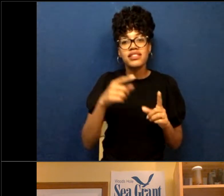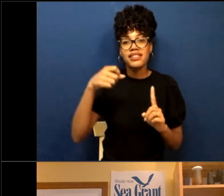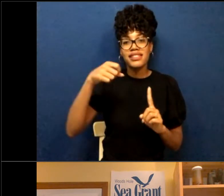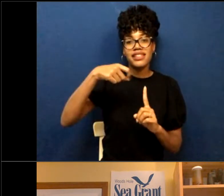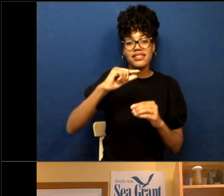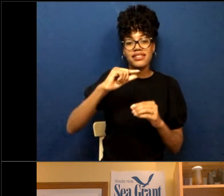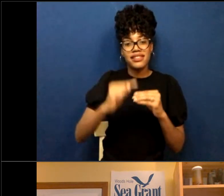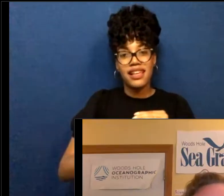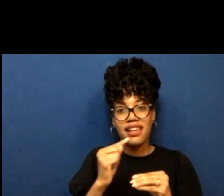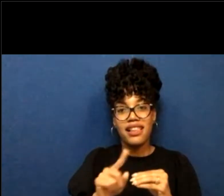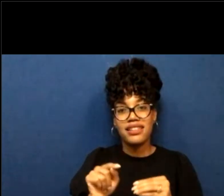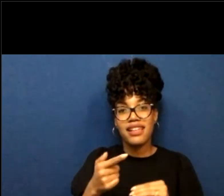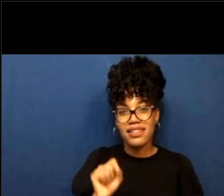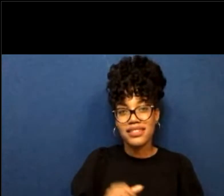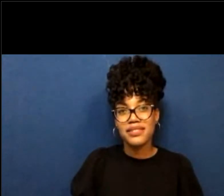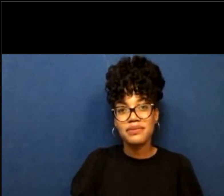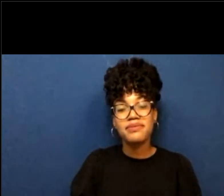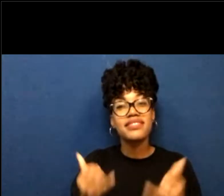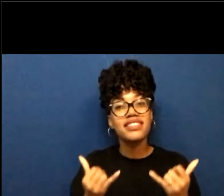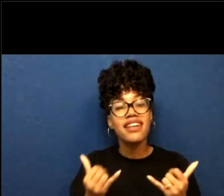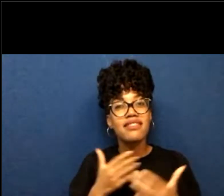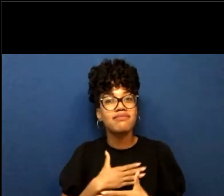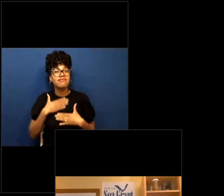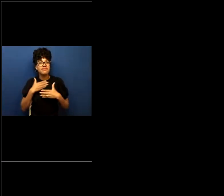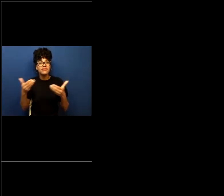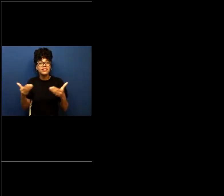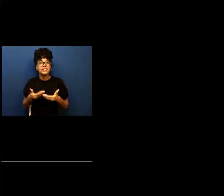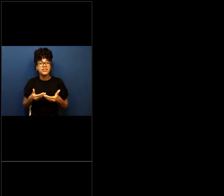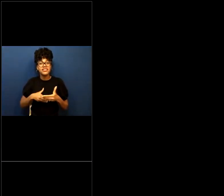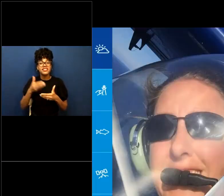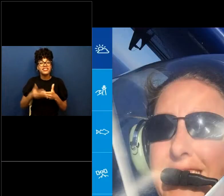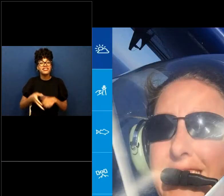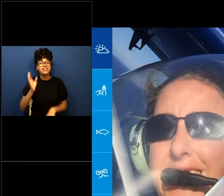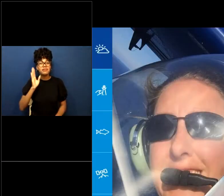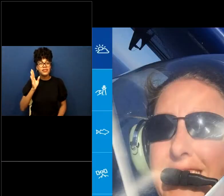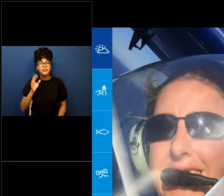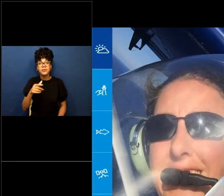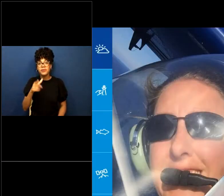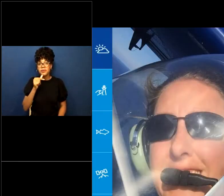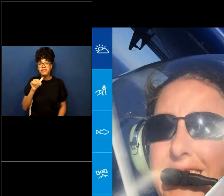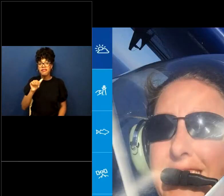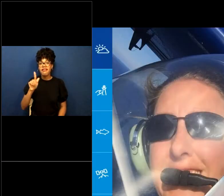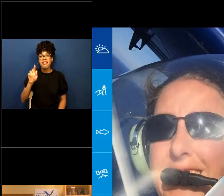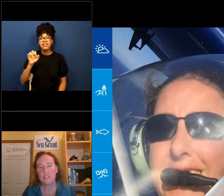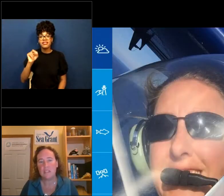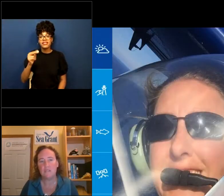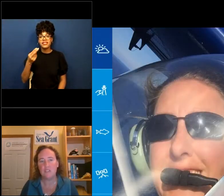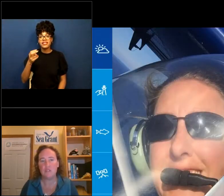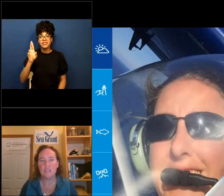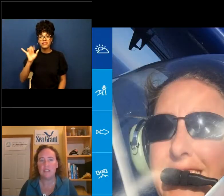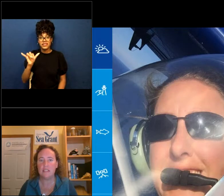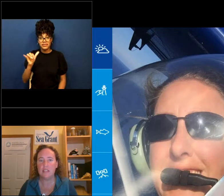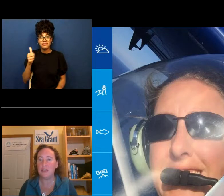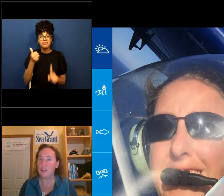And now it is my pleasure to be introducing Allison Henry. She's with NOAA Fisheries, Northeast Fishery Science Center